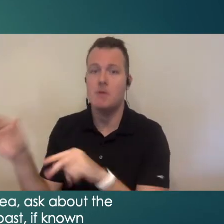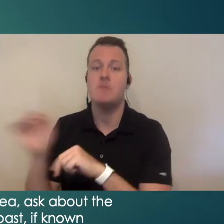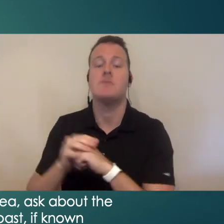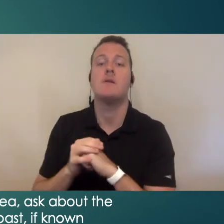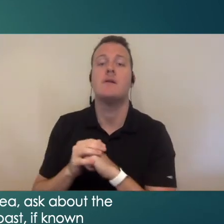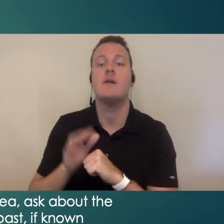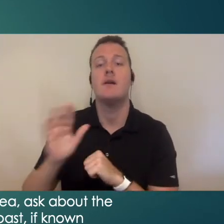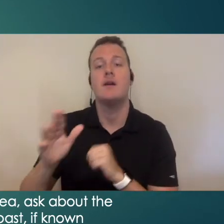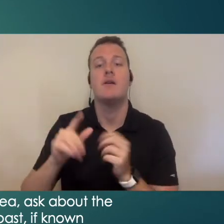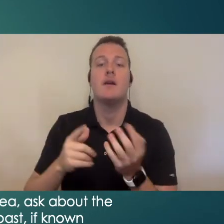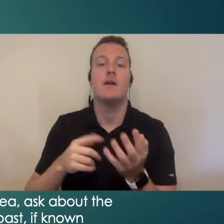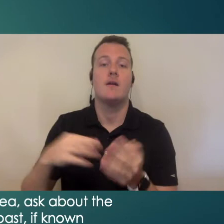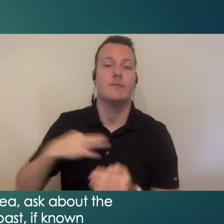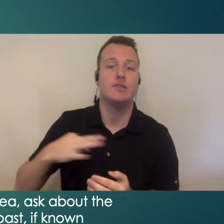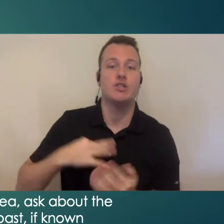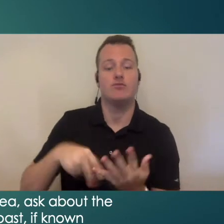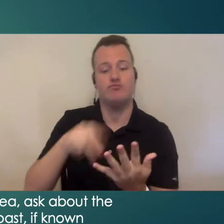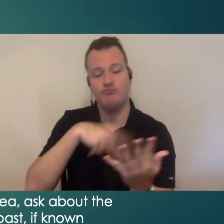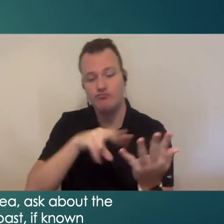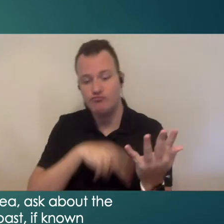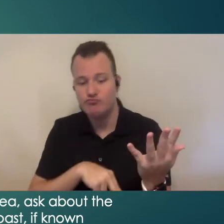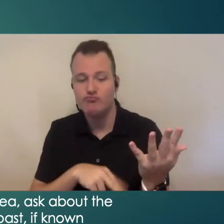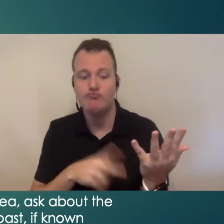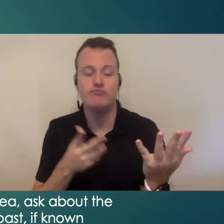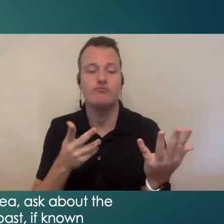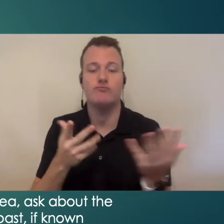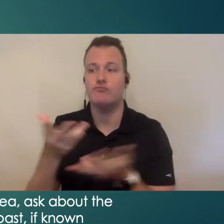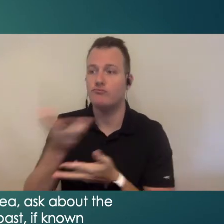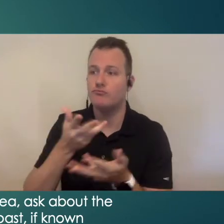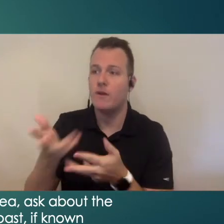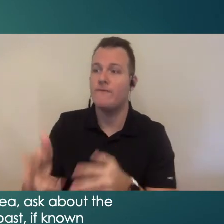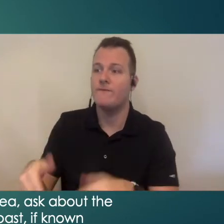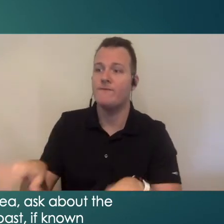through all of her application materials and talking to her, and at the end of the